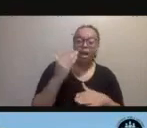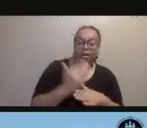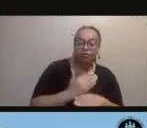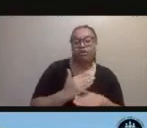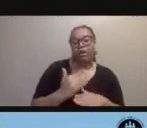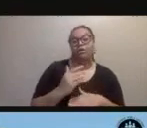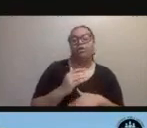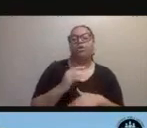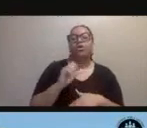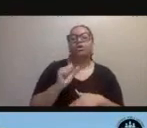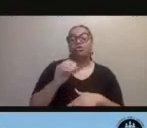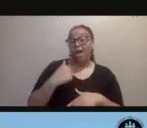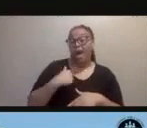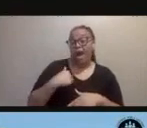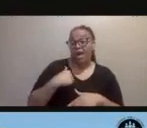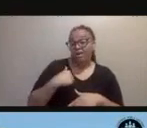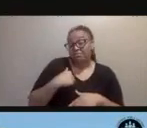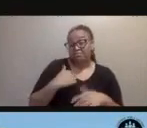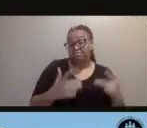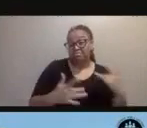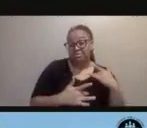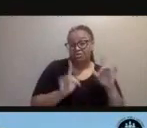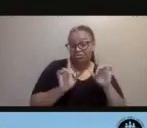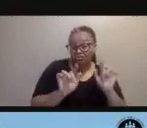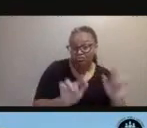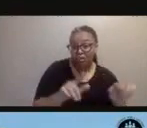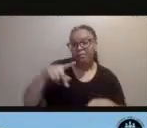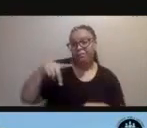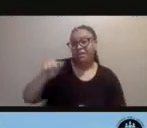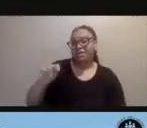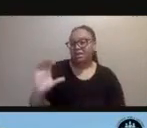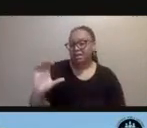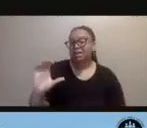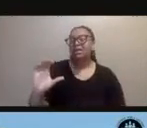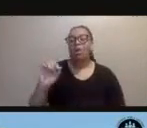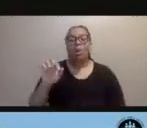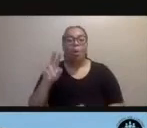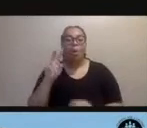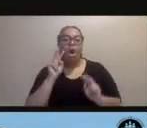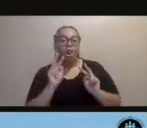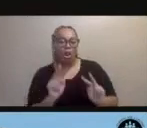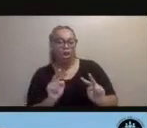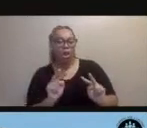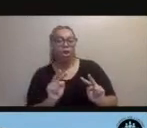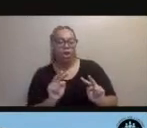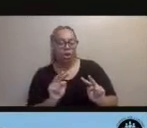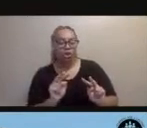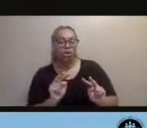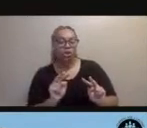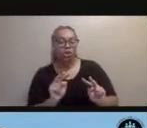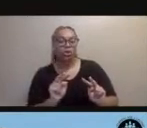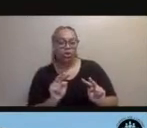SOLUTIONS AND IMPLEMENT AND